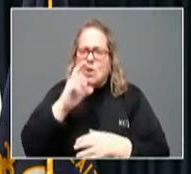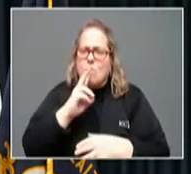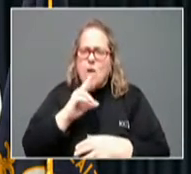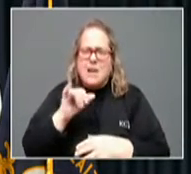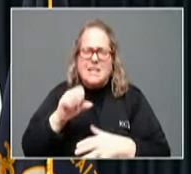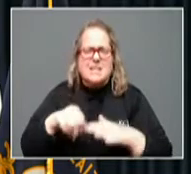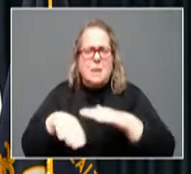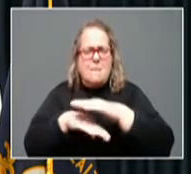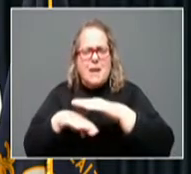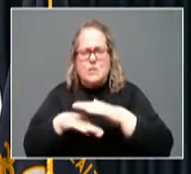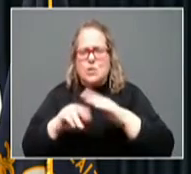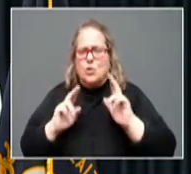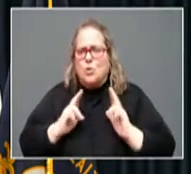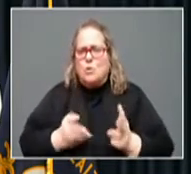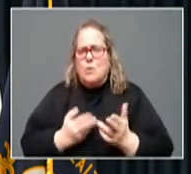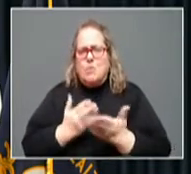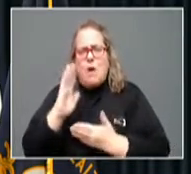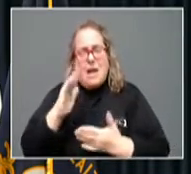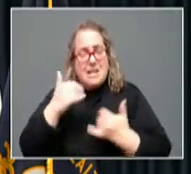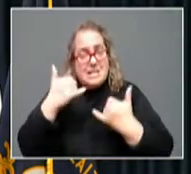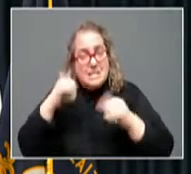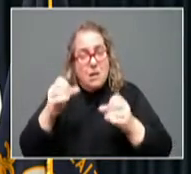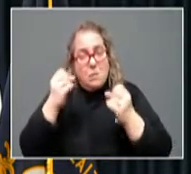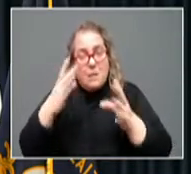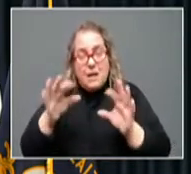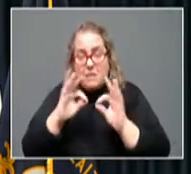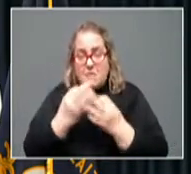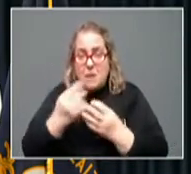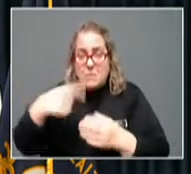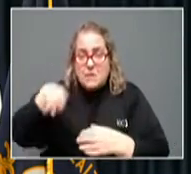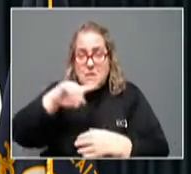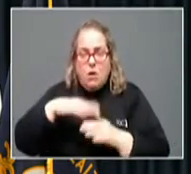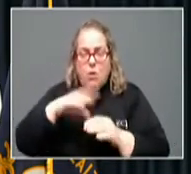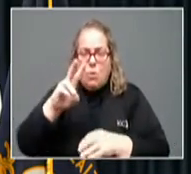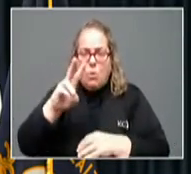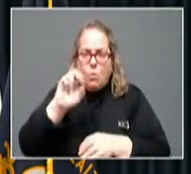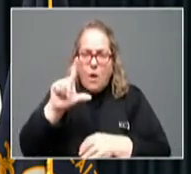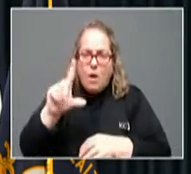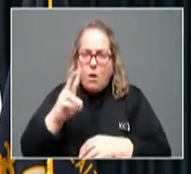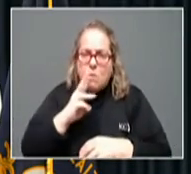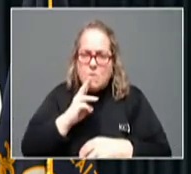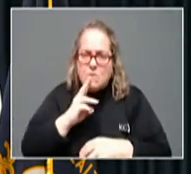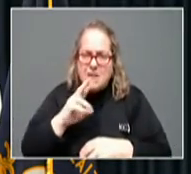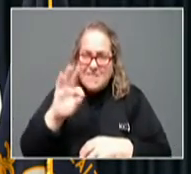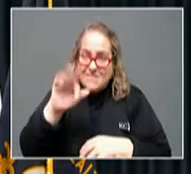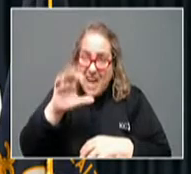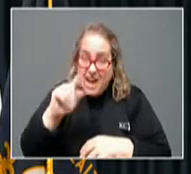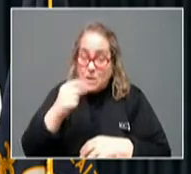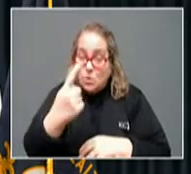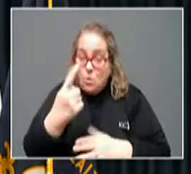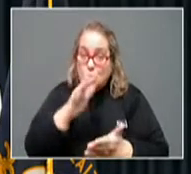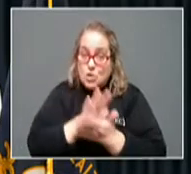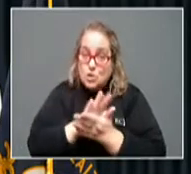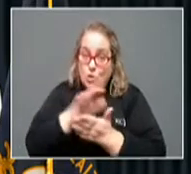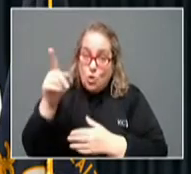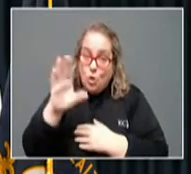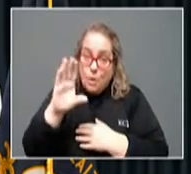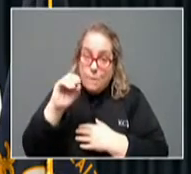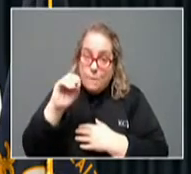families out there on well water. In fact, there was a school in Boone county that didn't have access to reliable water. That was having to